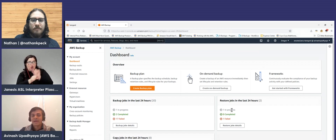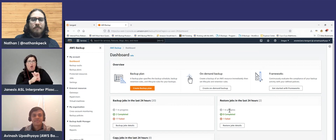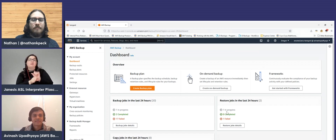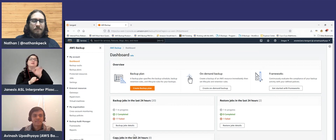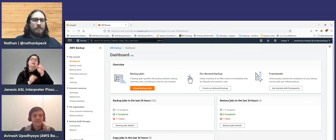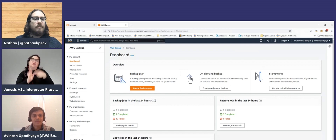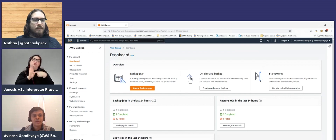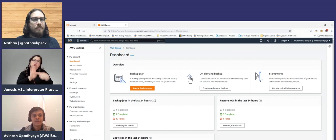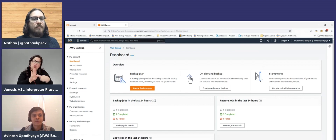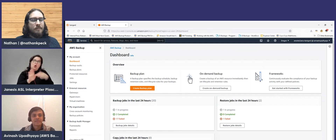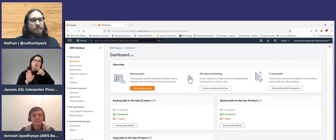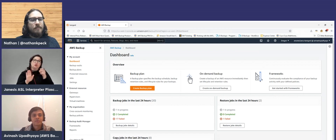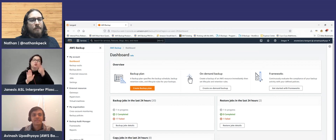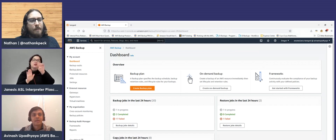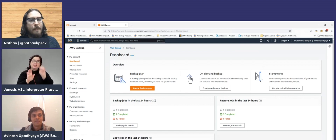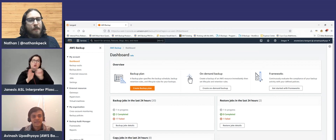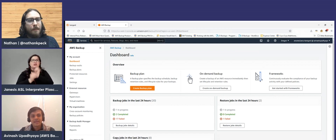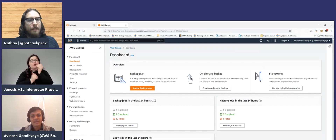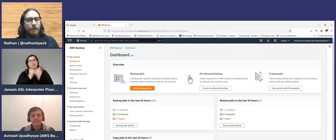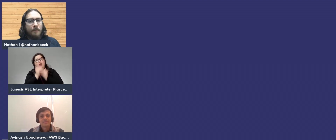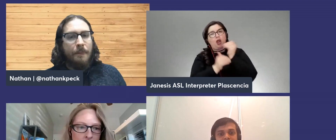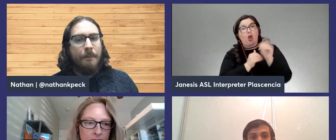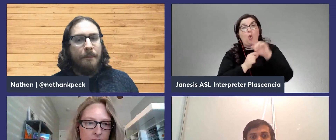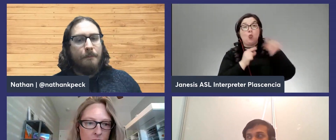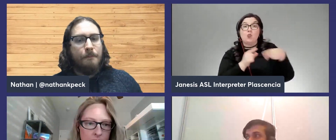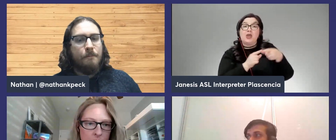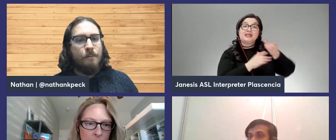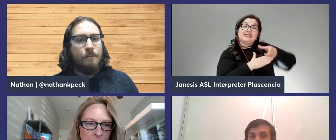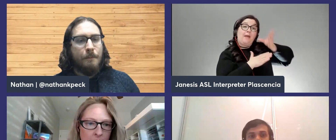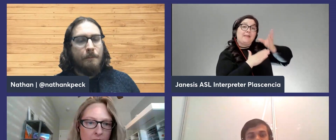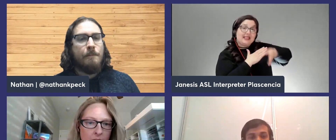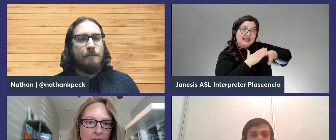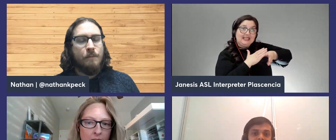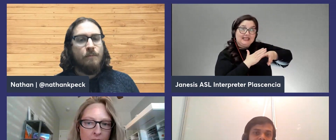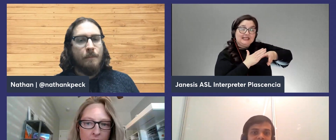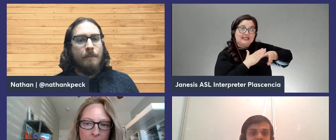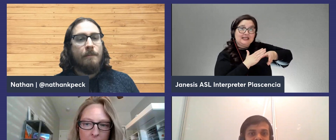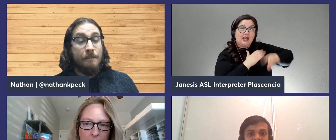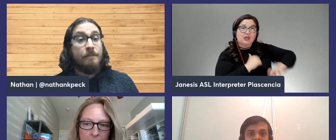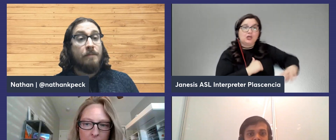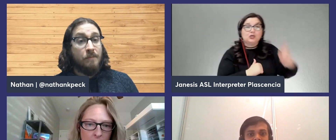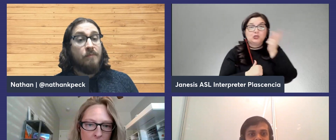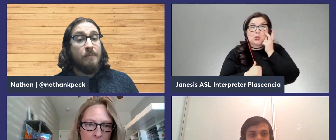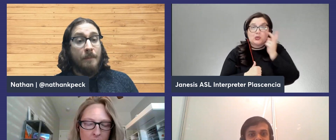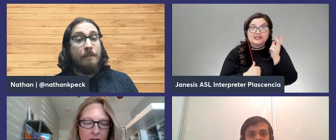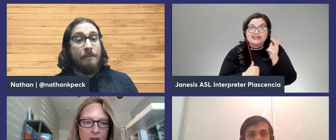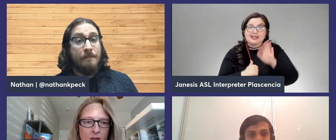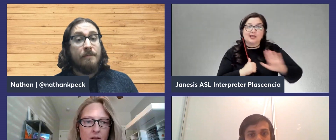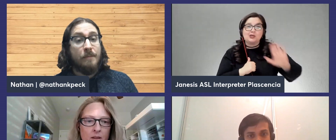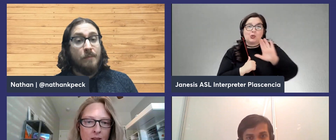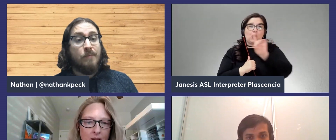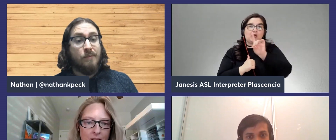And after some time when your restore is completed, you'll see in your dashboard that the restore is complete,